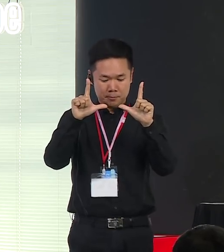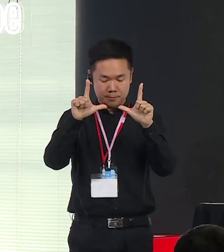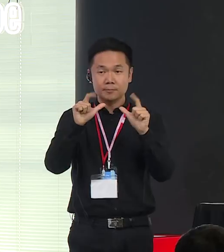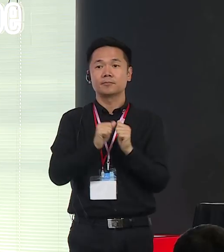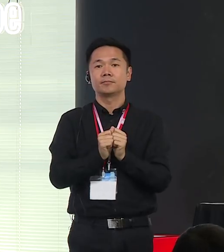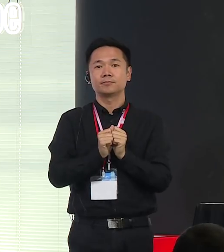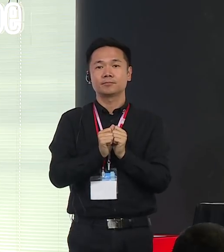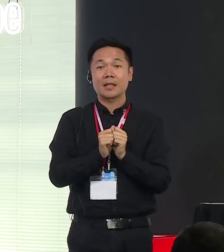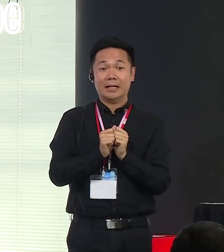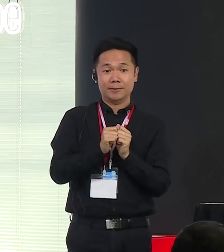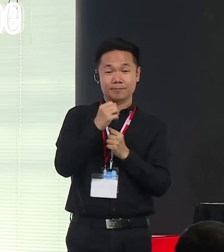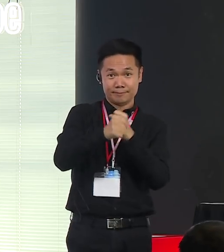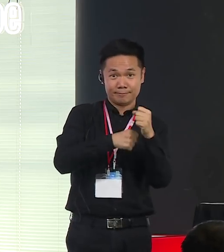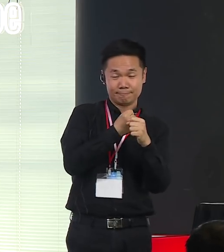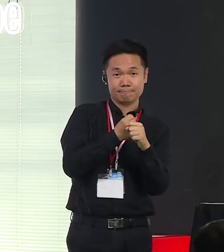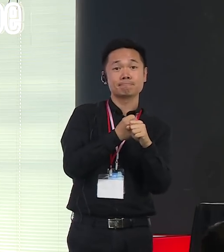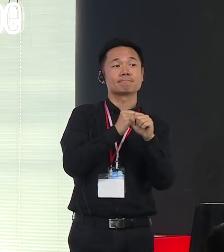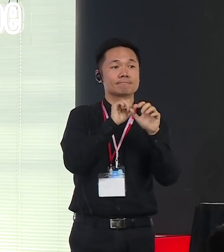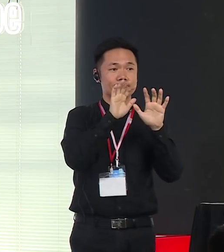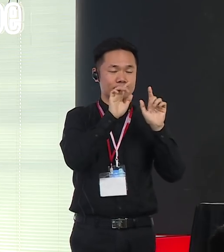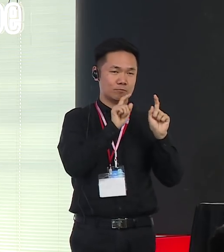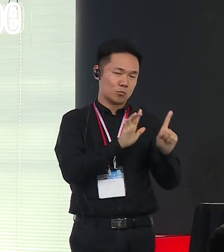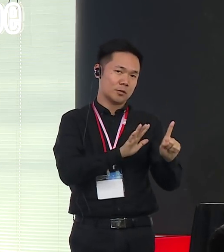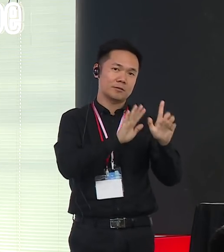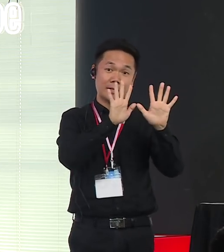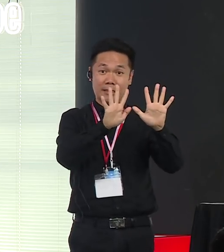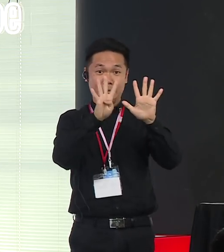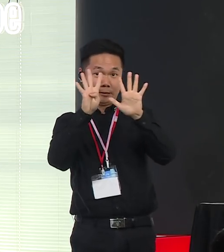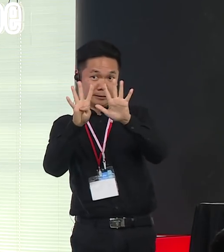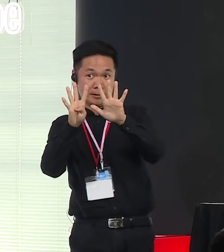In 2020, Japan will post Tokyo Olympic and Paralympic Games inviting